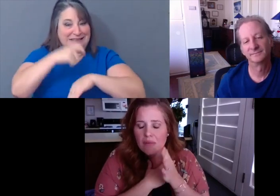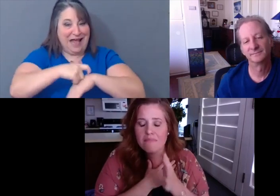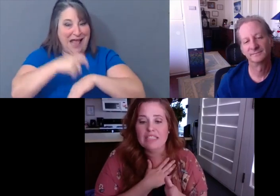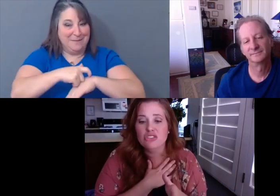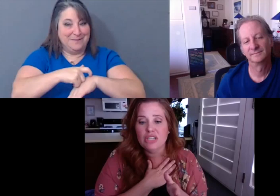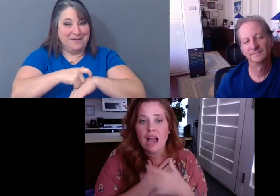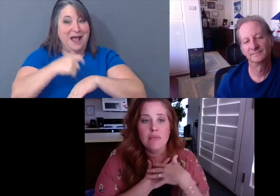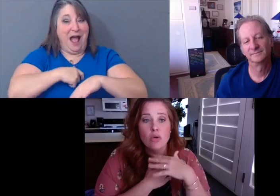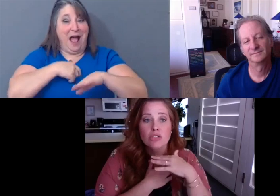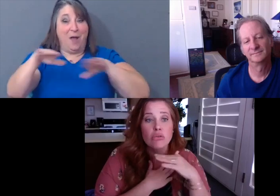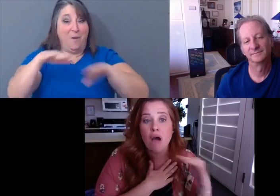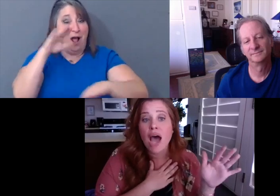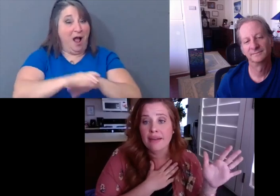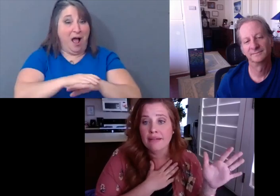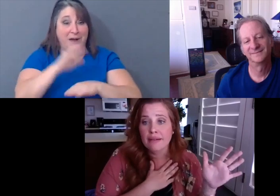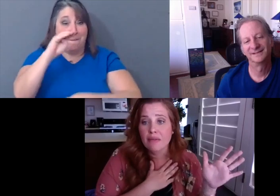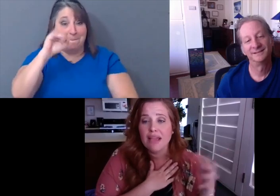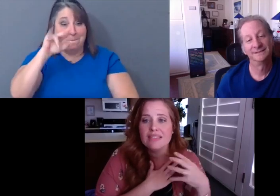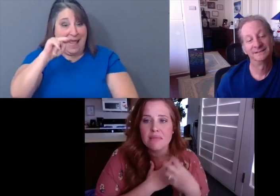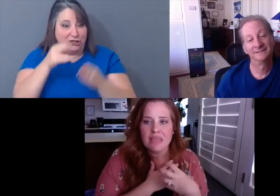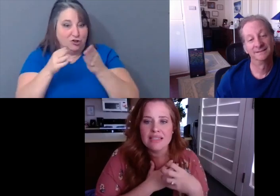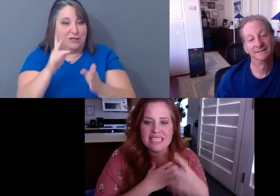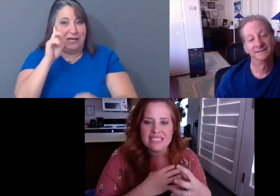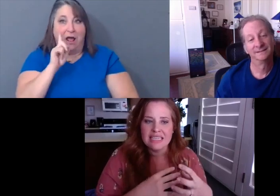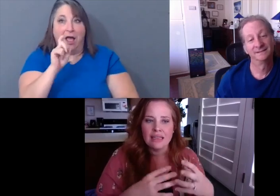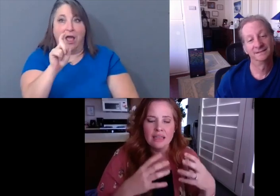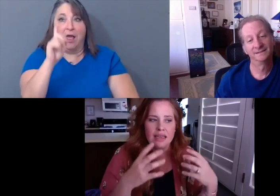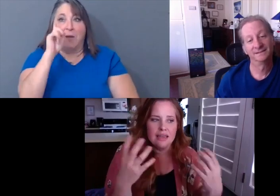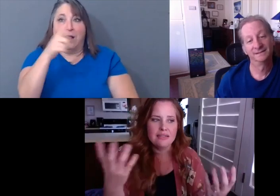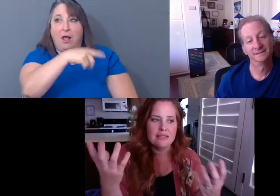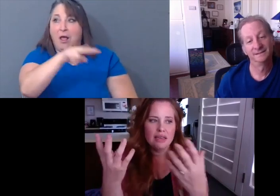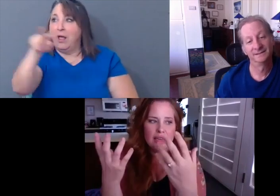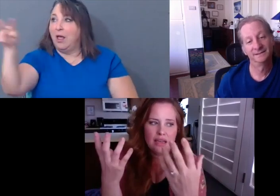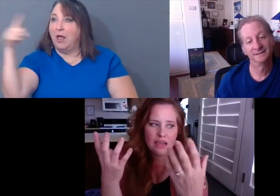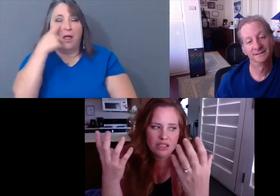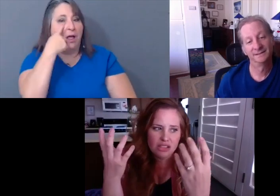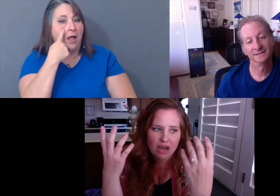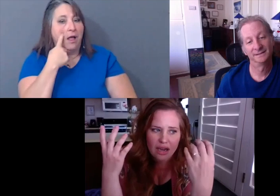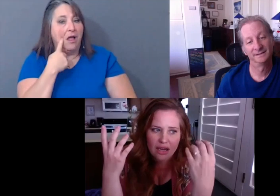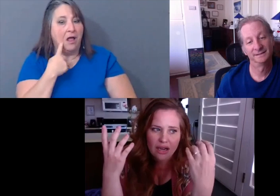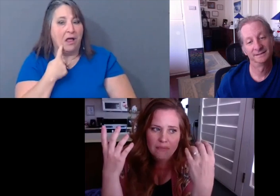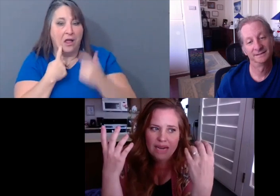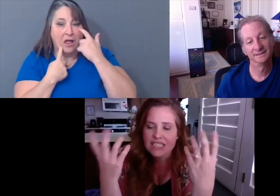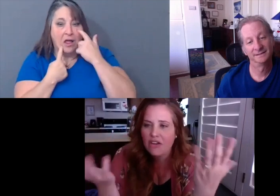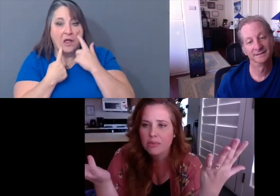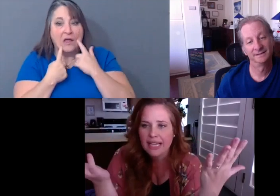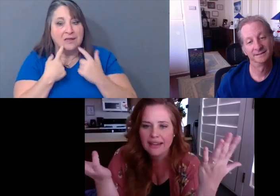up Main Street I am going to cry, because to me Disney is my security blanket